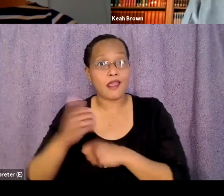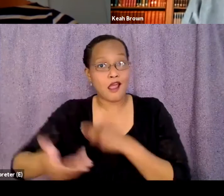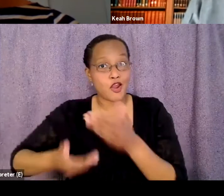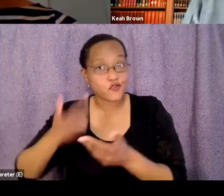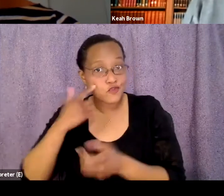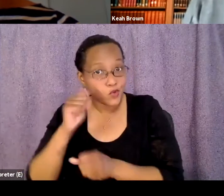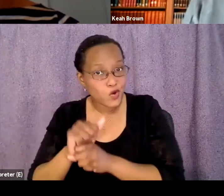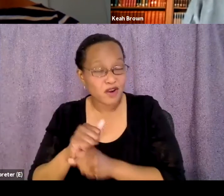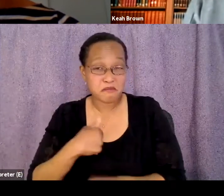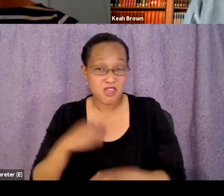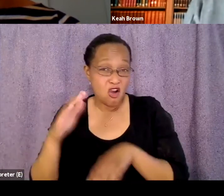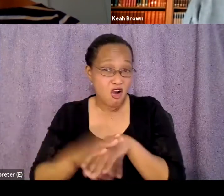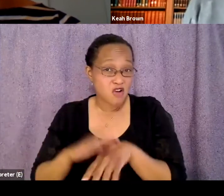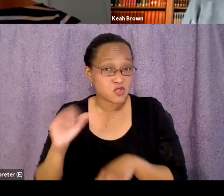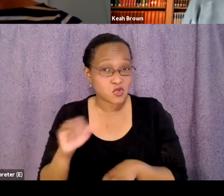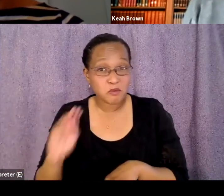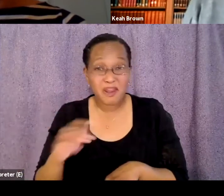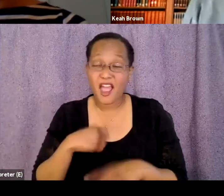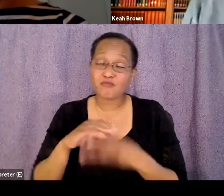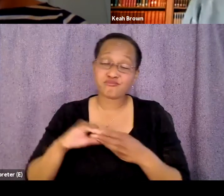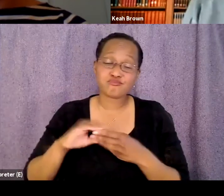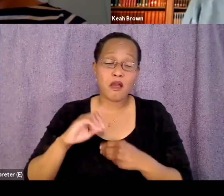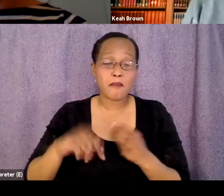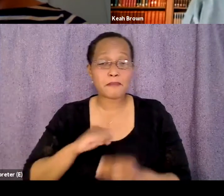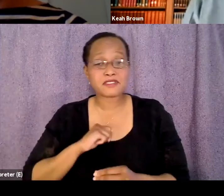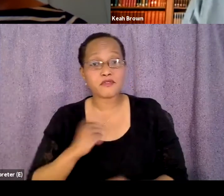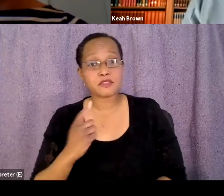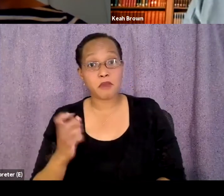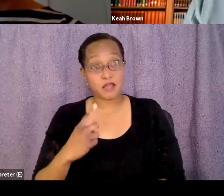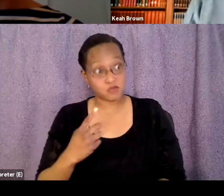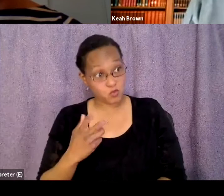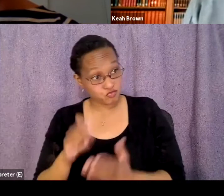then somebody was like hey do you want to write about that maybe have you ever done that, before and I'm like yeah.